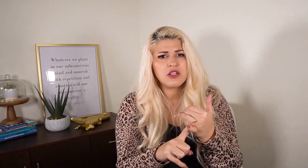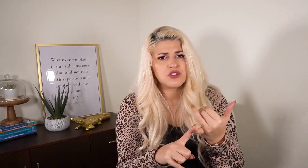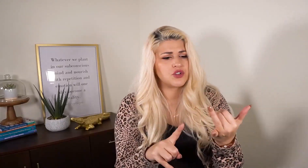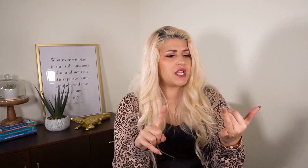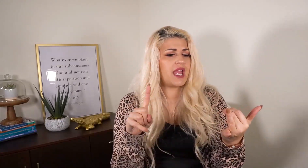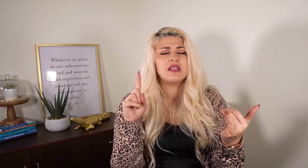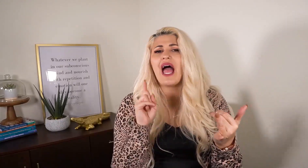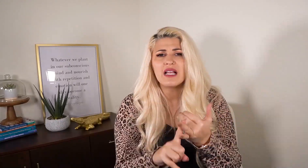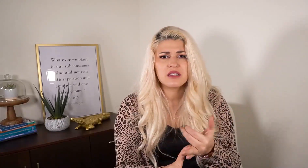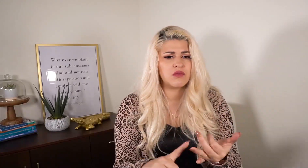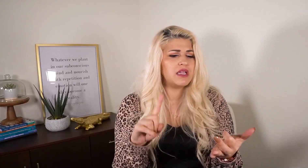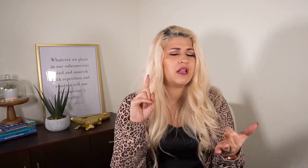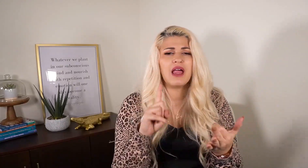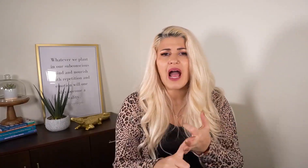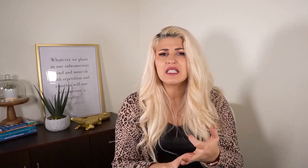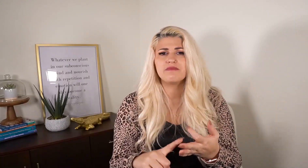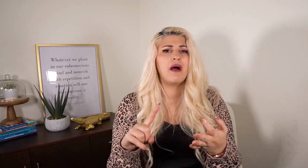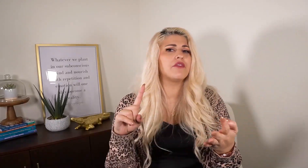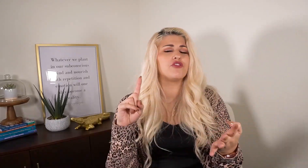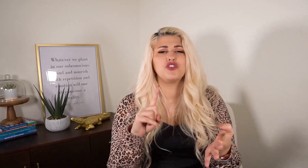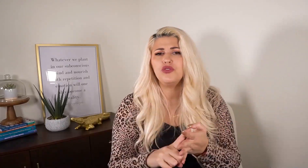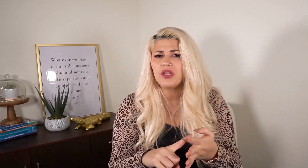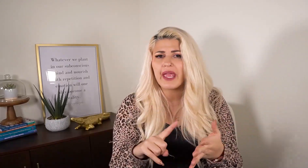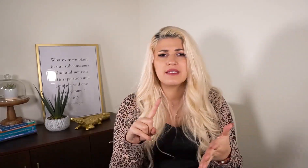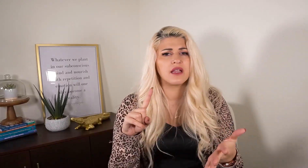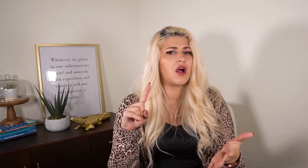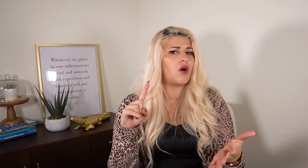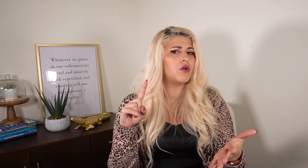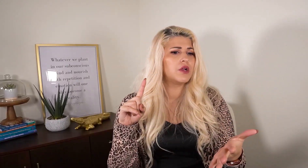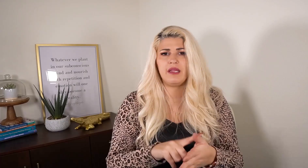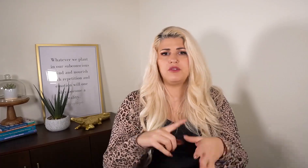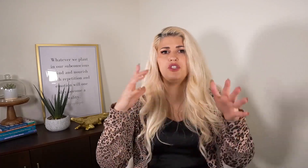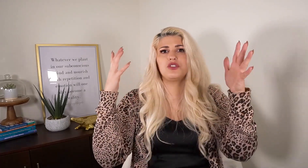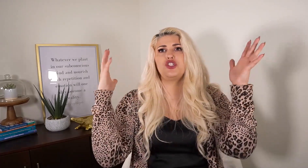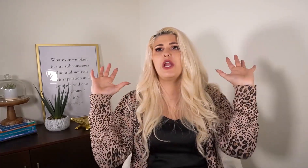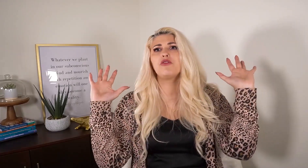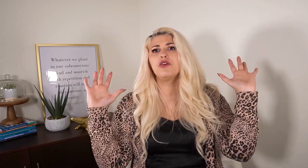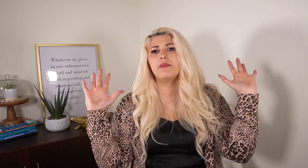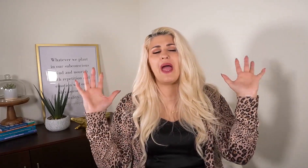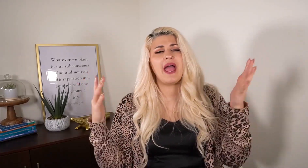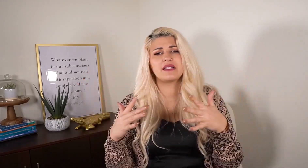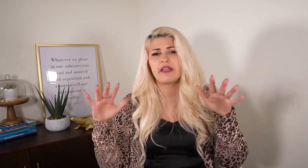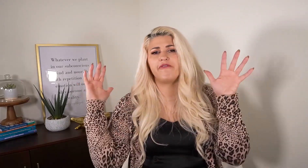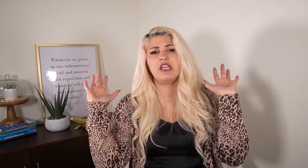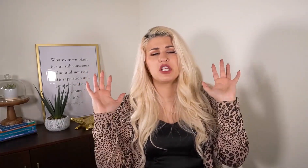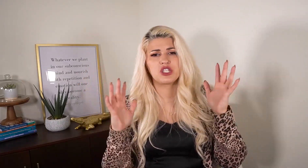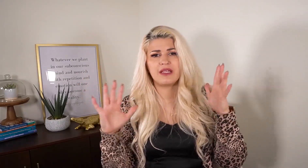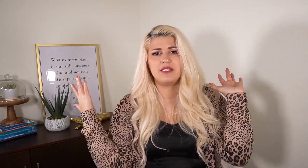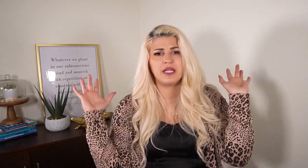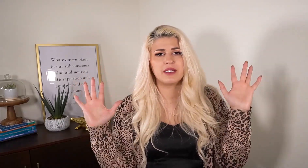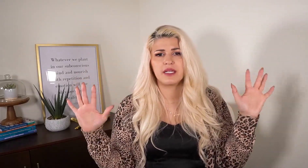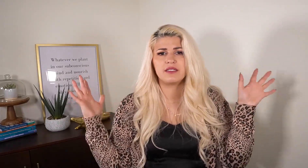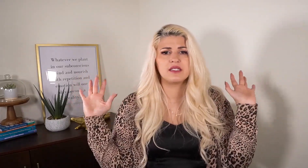Yesterday, last week, last month, two days ago, just general in the past, I finished, I did it,